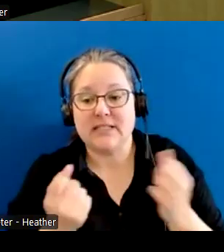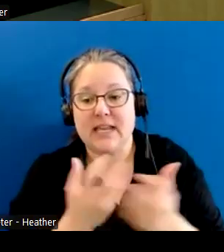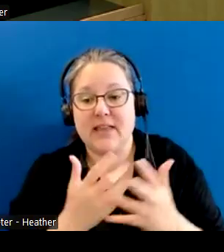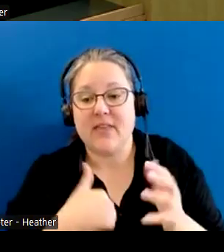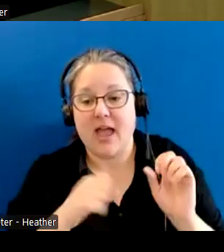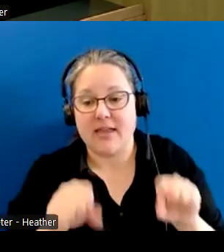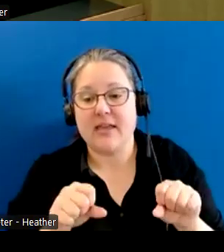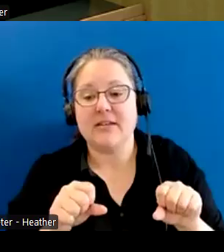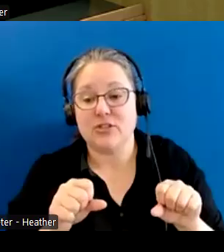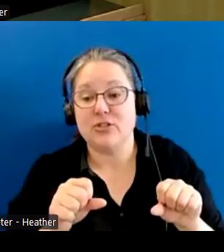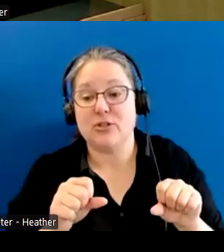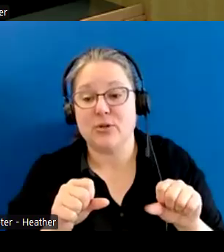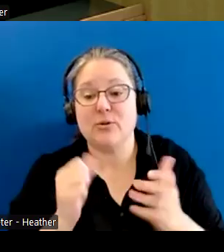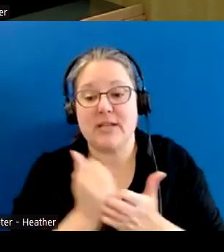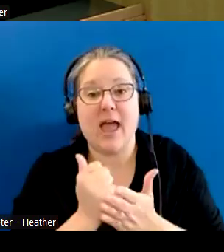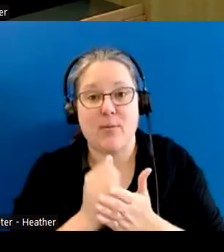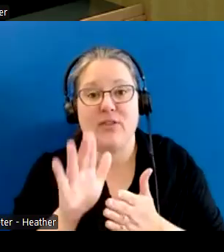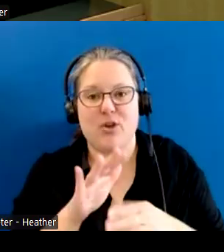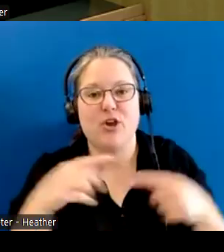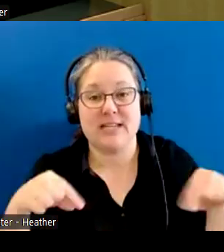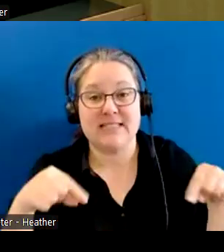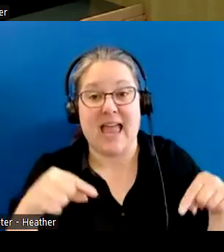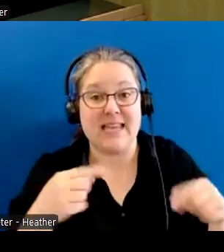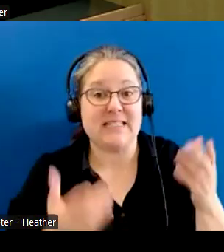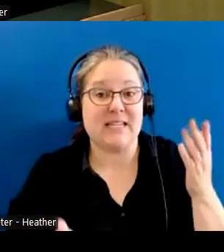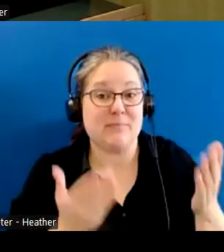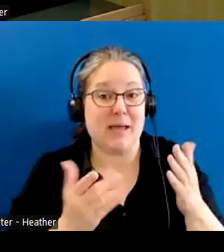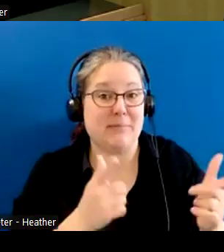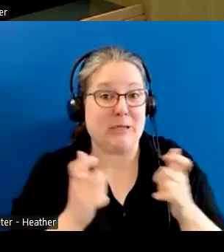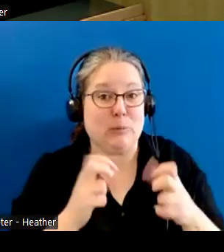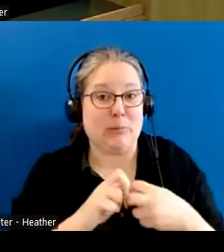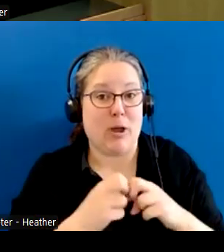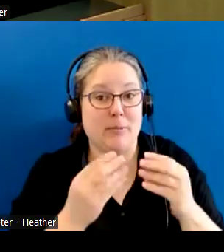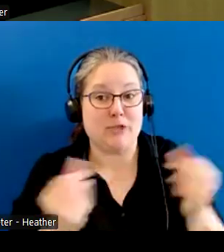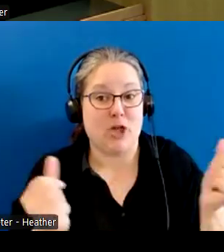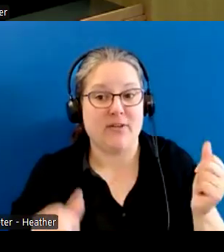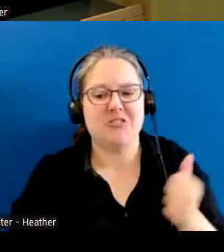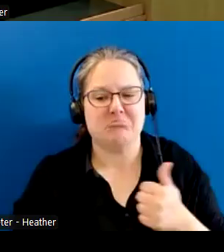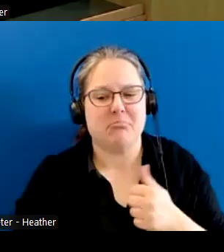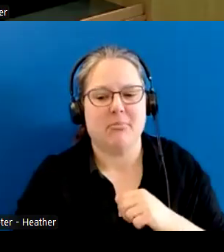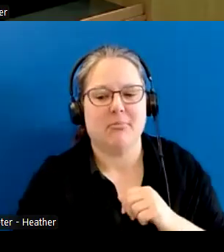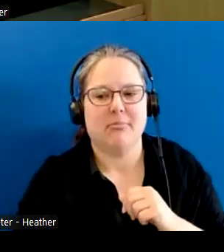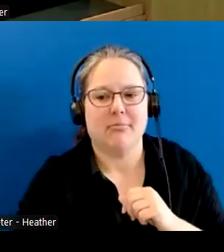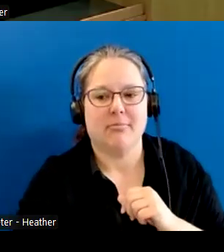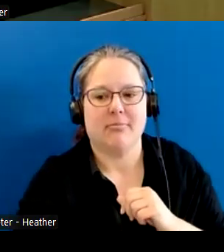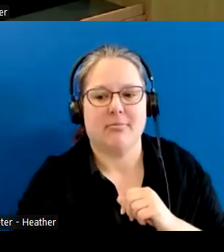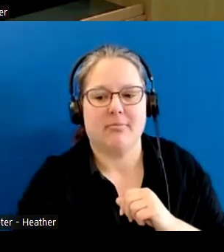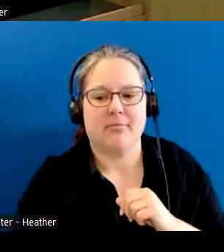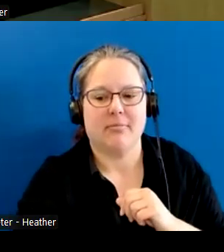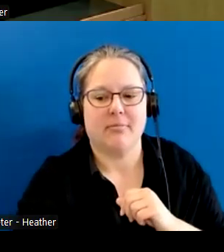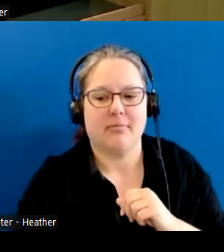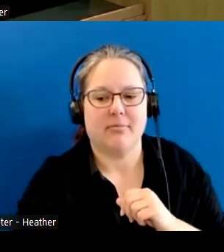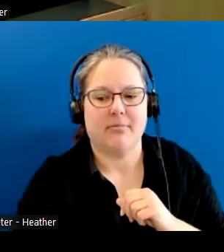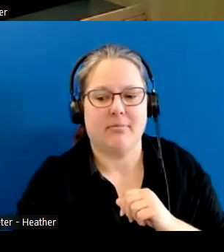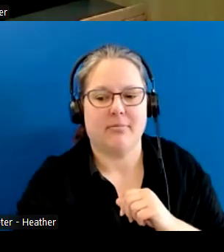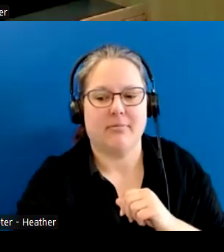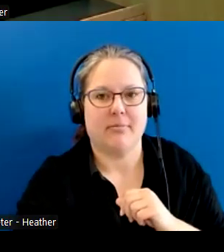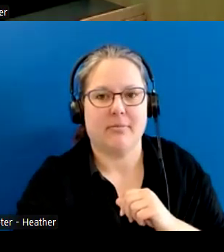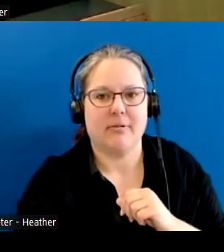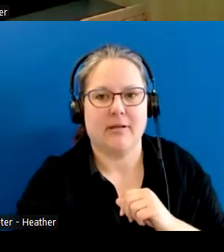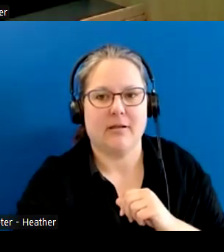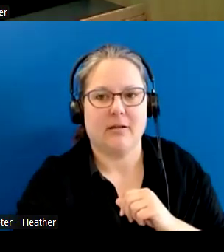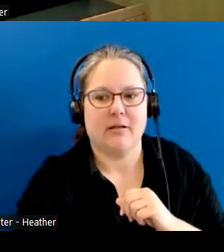anything I can do to alleviate your anxiety? Maybe some quick problem solving treatment.